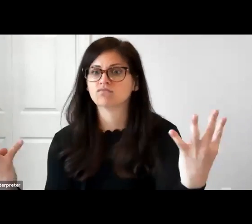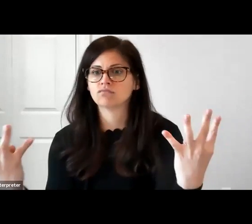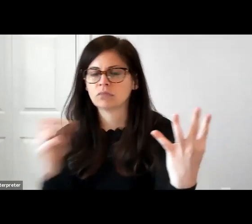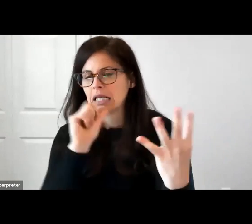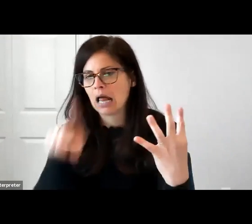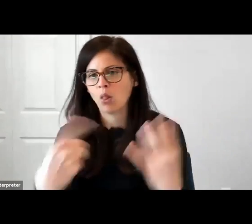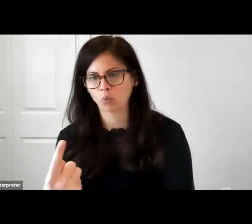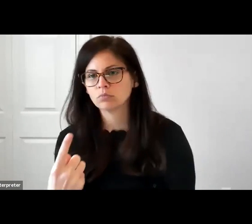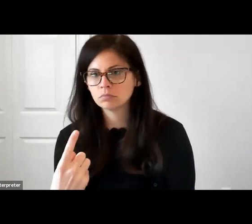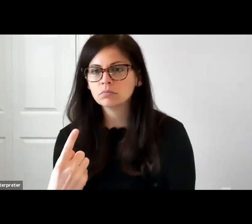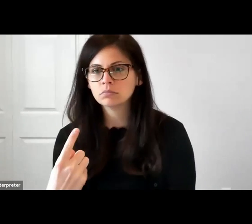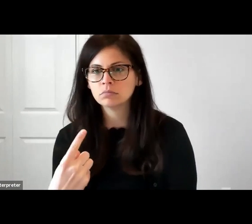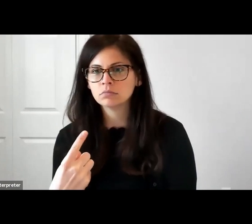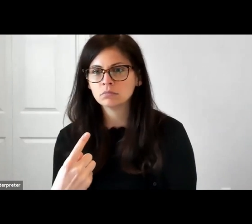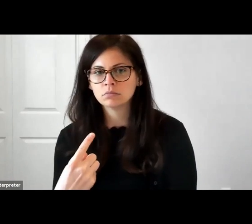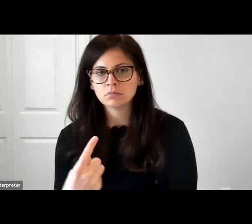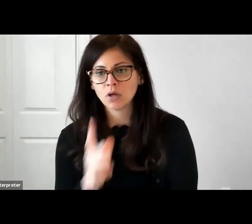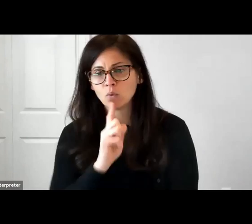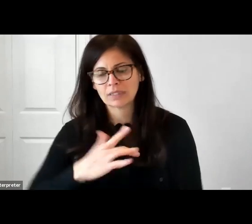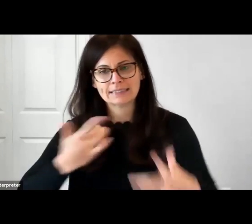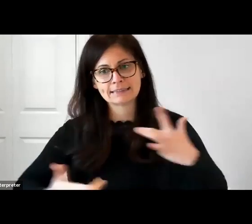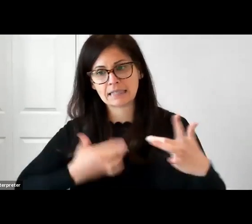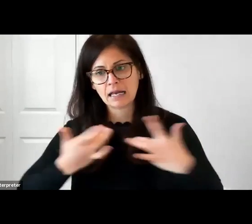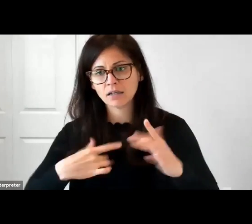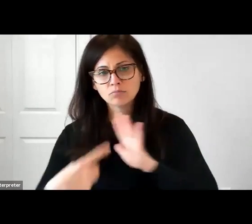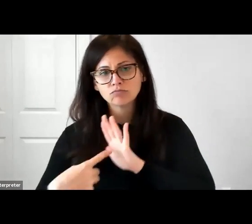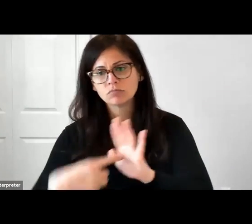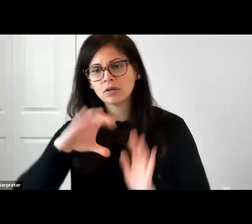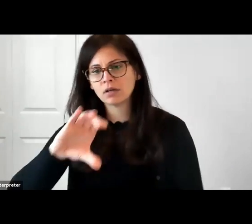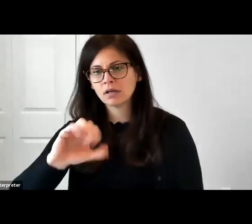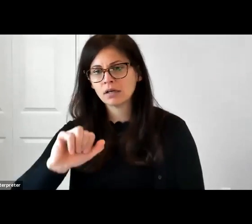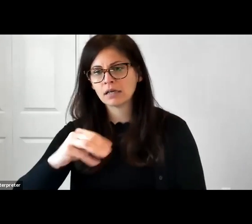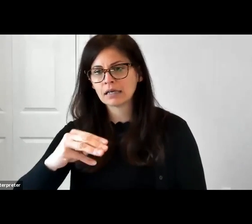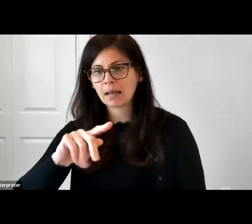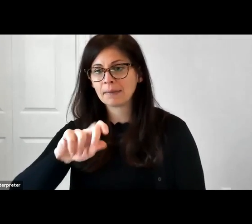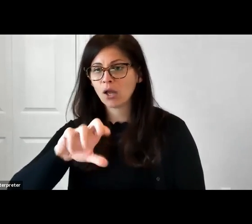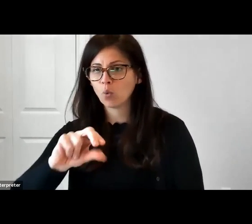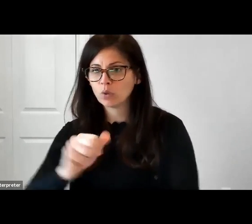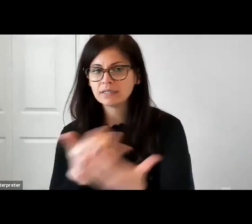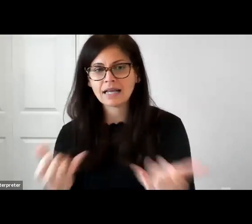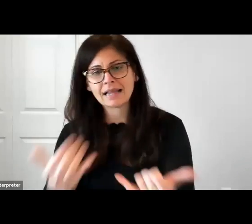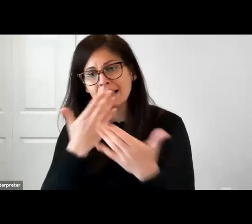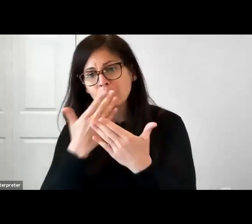And, so, I'm really excited to present Campeona to you today. And thank you so much for having us.